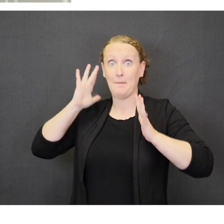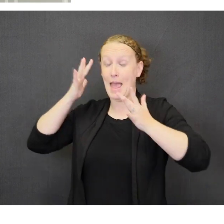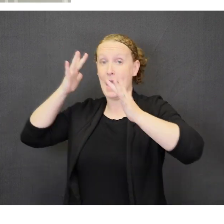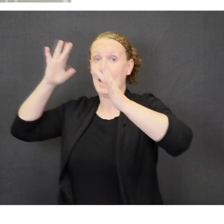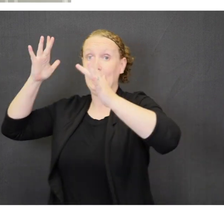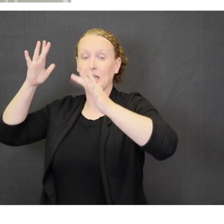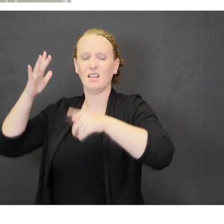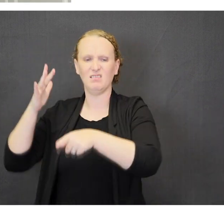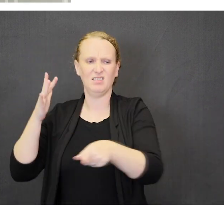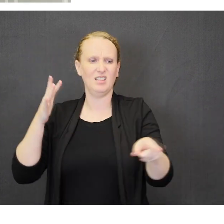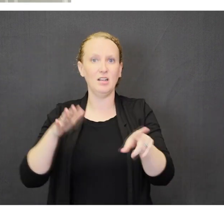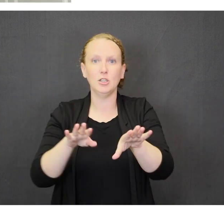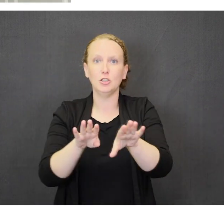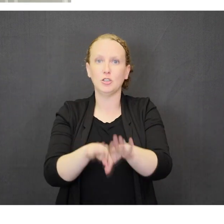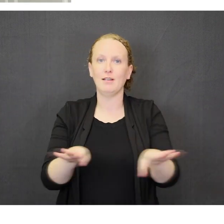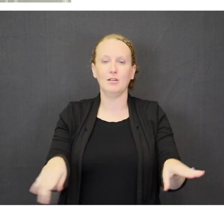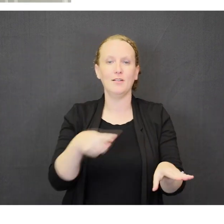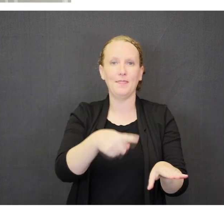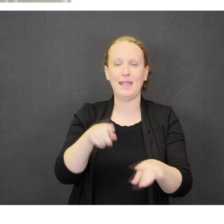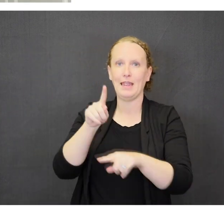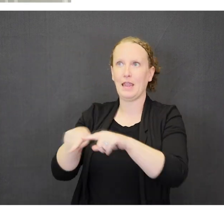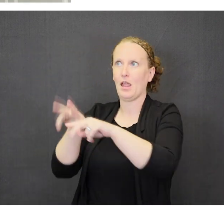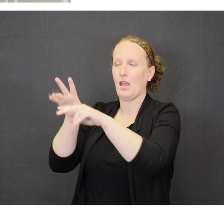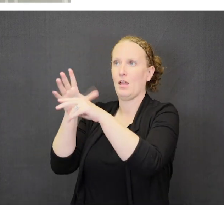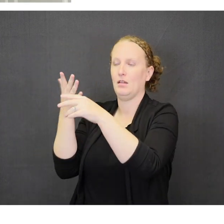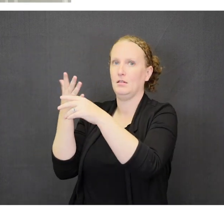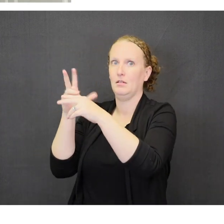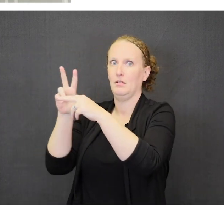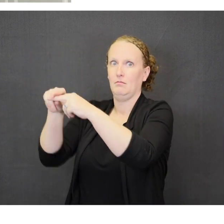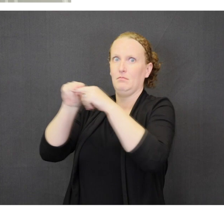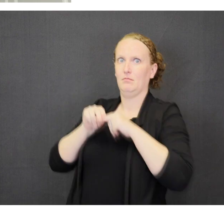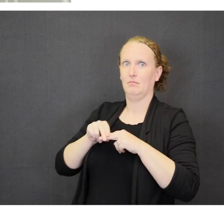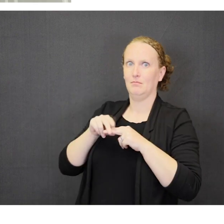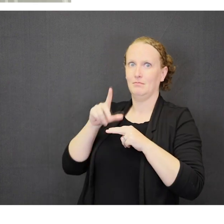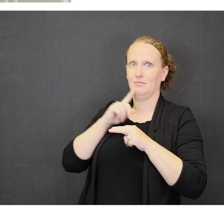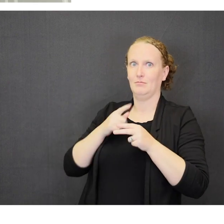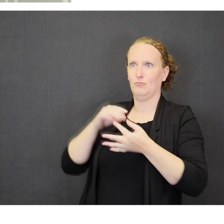the child doesn't have the ability to borrow our nervous system doesn't have